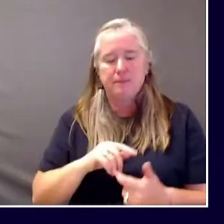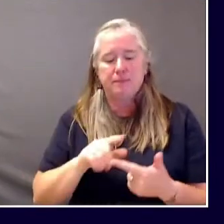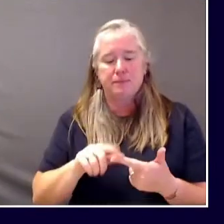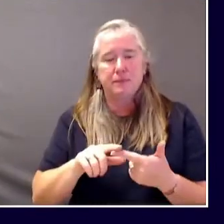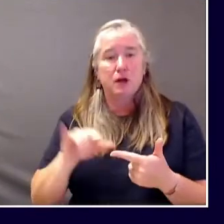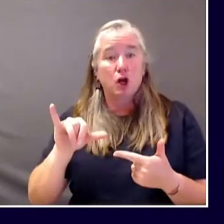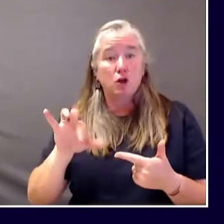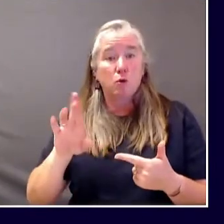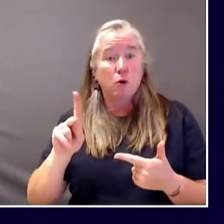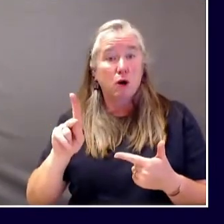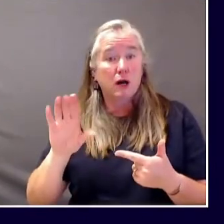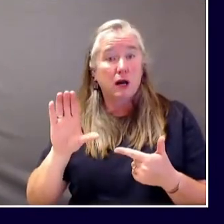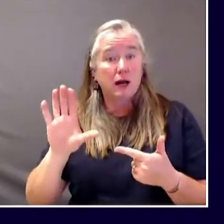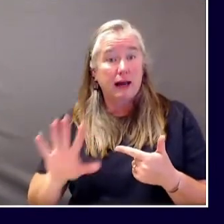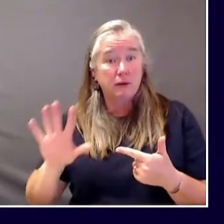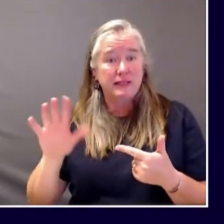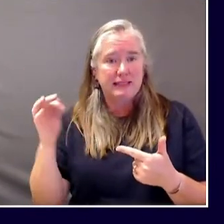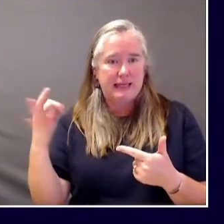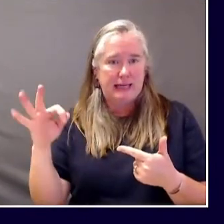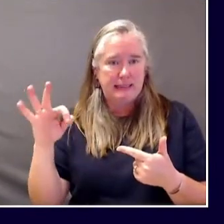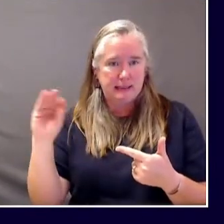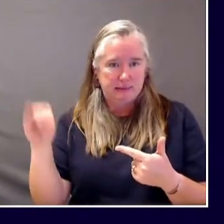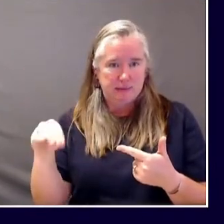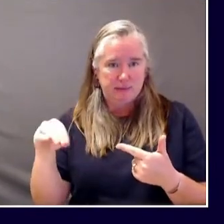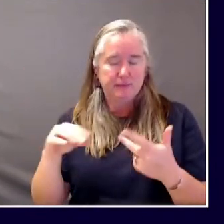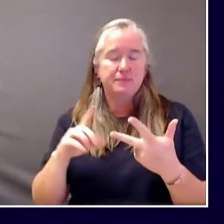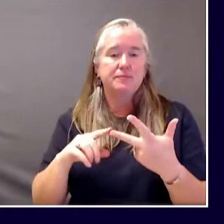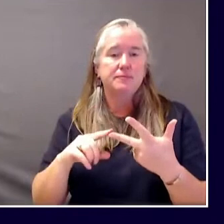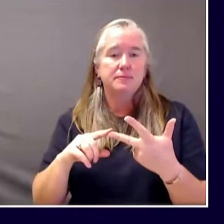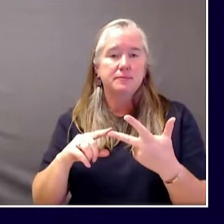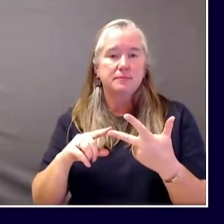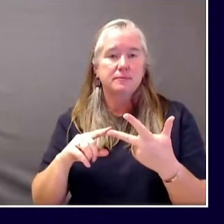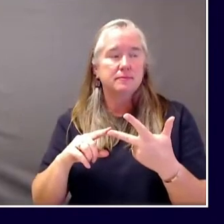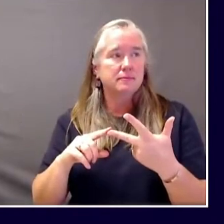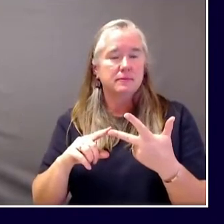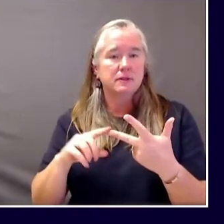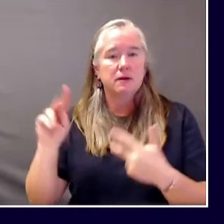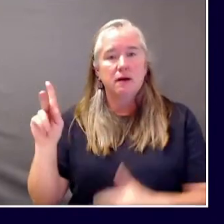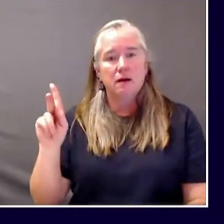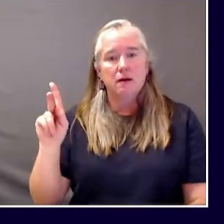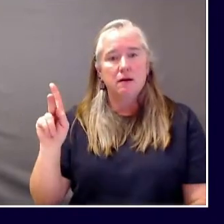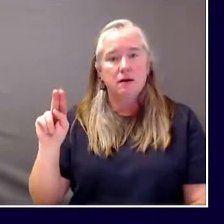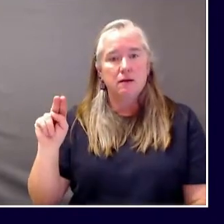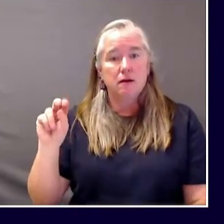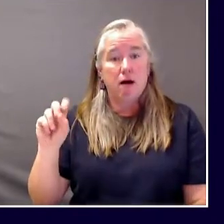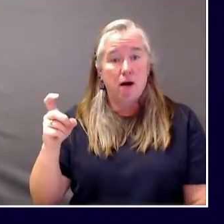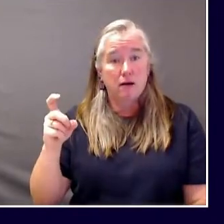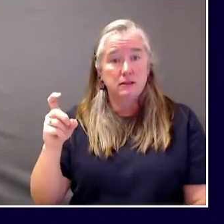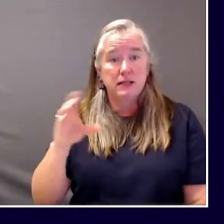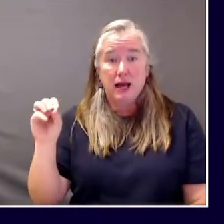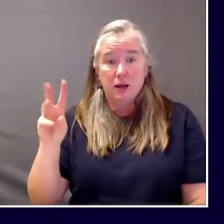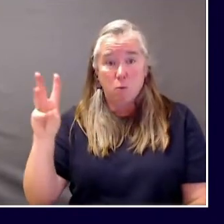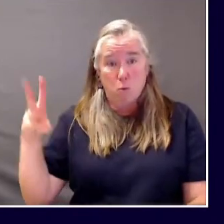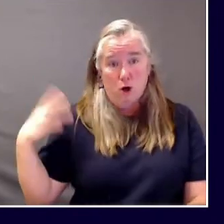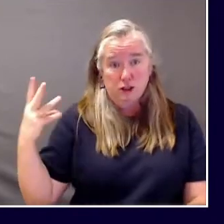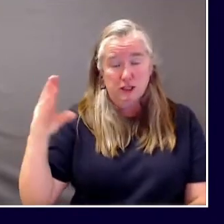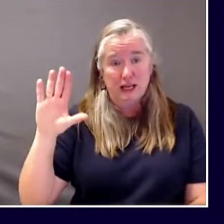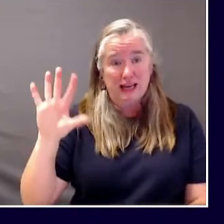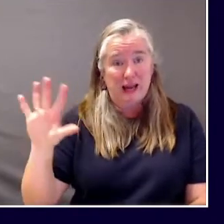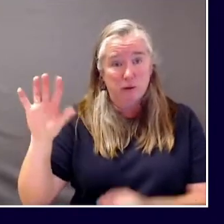possible for governor mills commission remember when night to speak directly with you today I'll start by providing an epidemiological summary of where things stand before I turn things over to governor mills right now in the state of Maine there are six thousand three hundred and eighty seven cases of coke in nineteen representing an increase of